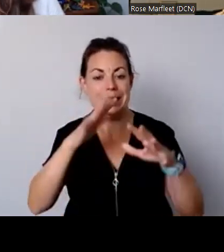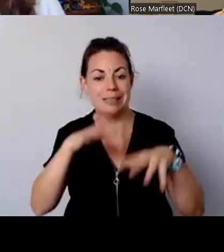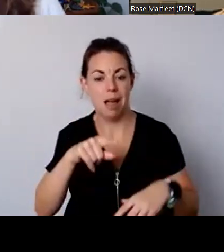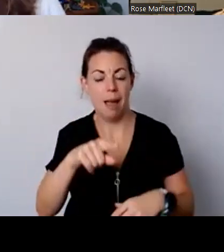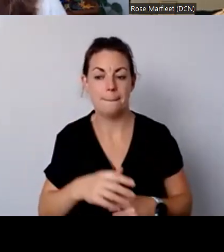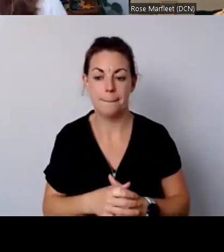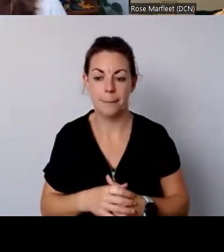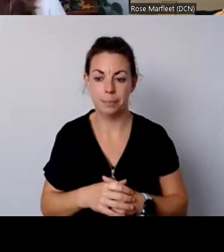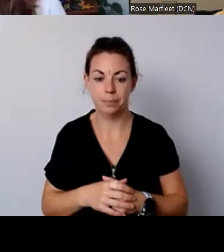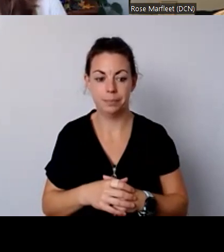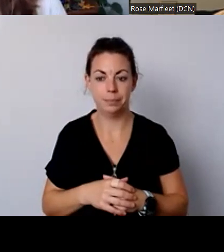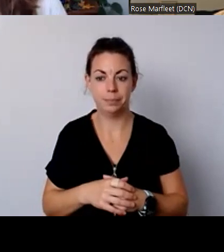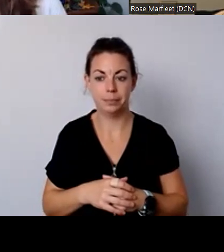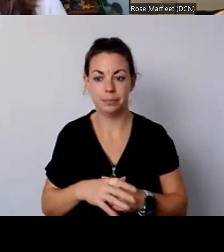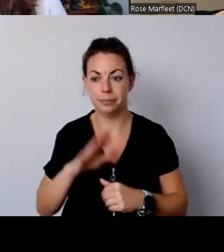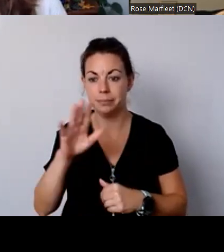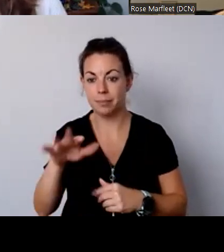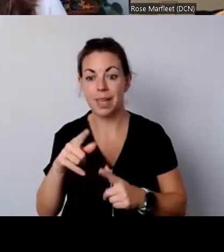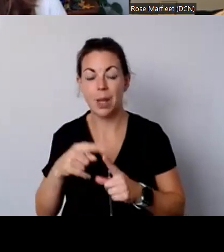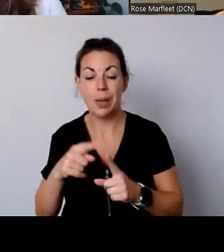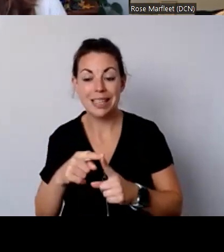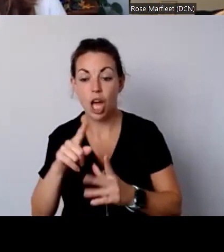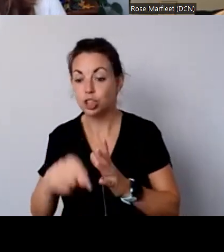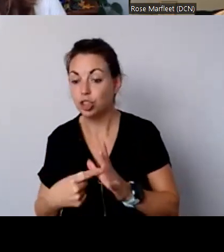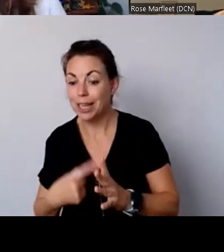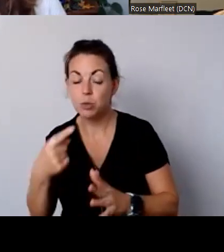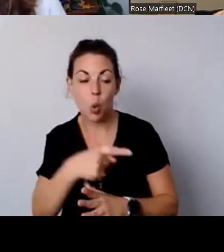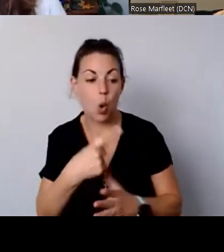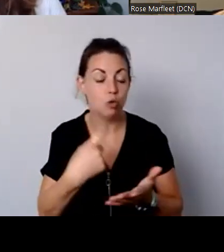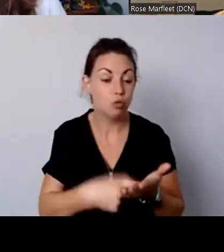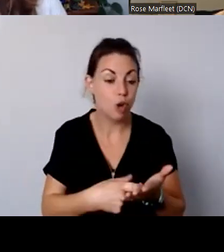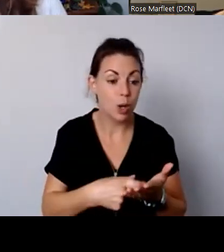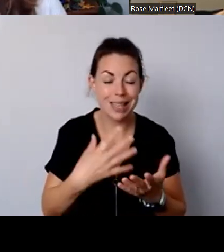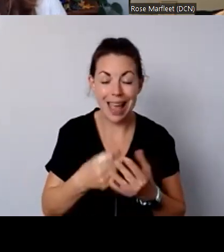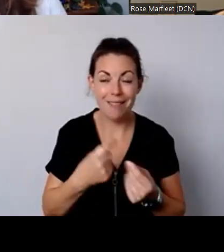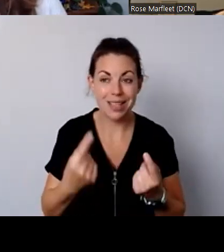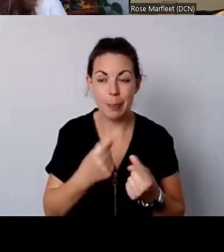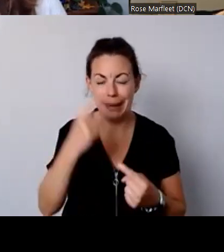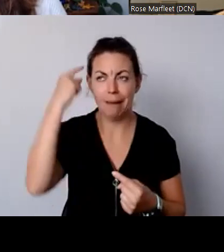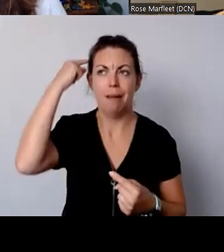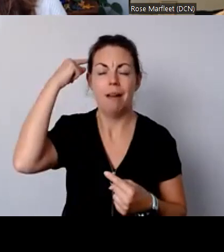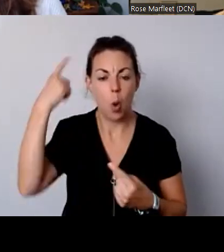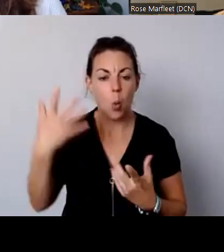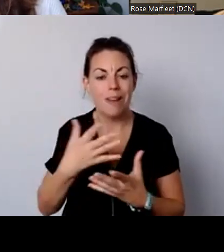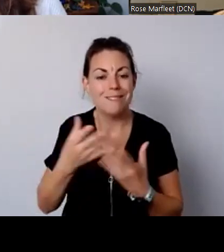James, Rose, is there something that came to your mind that we maybe forgot to speak about or you think something